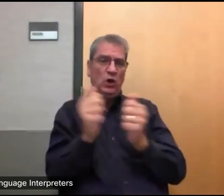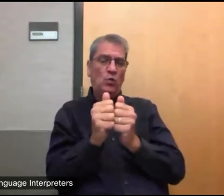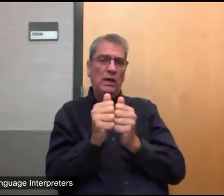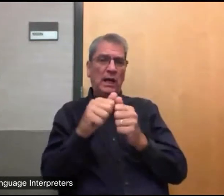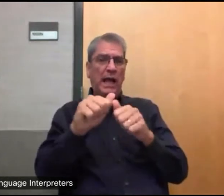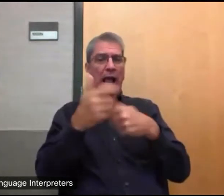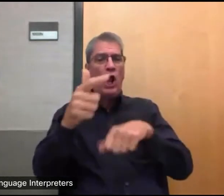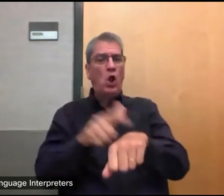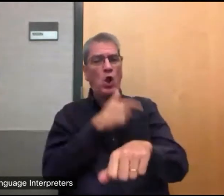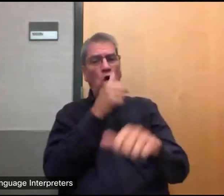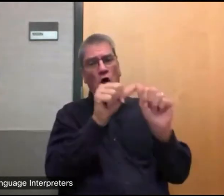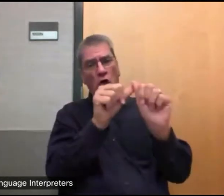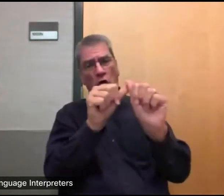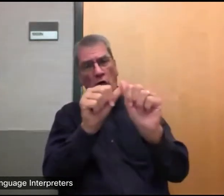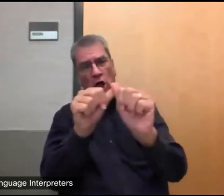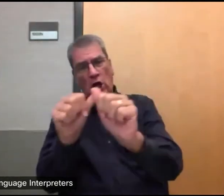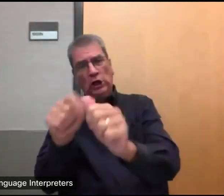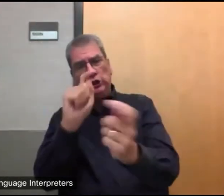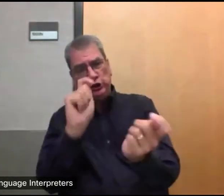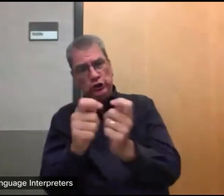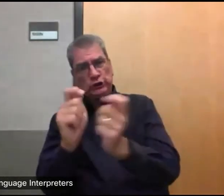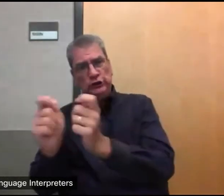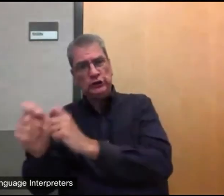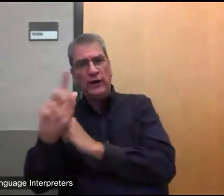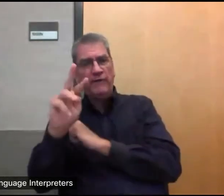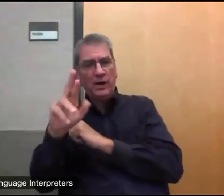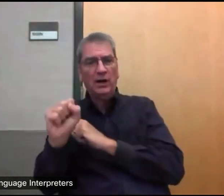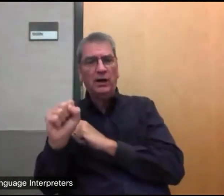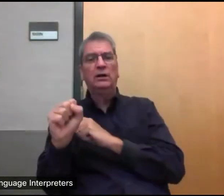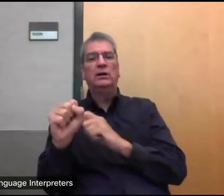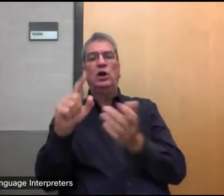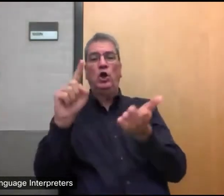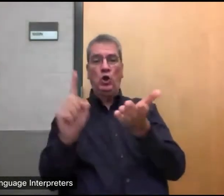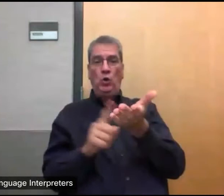And the, and the changing nature of it, um, and once that initial expectation was set